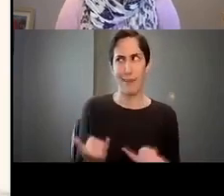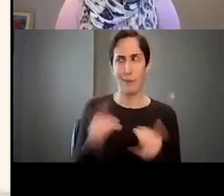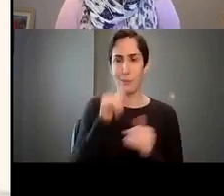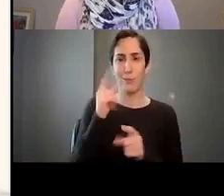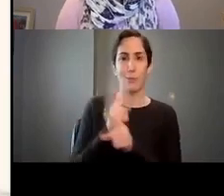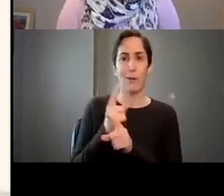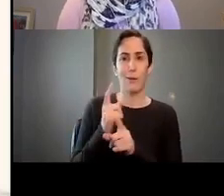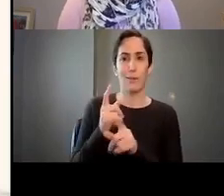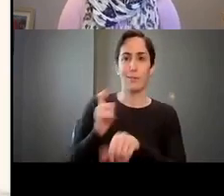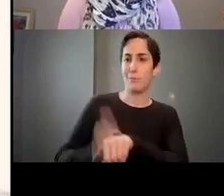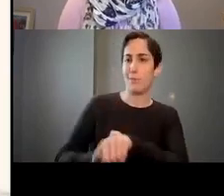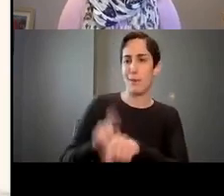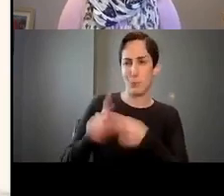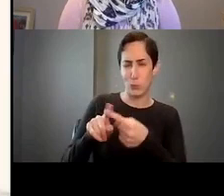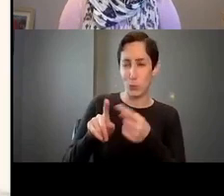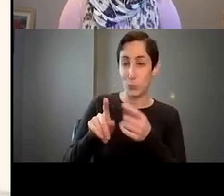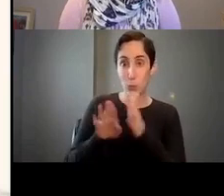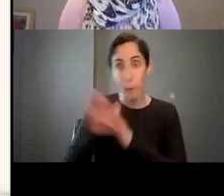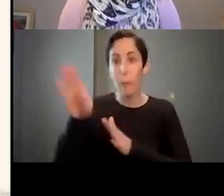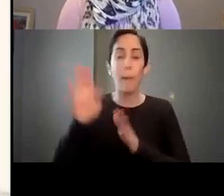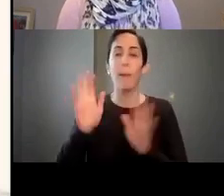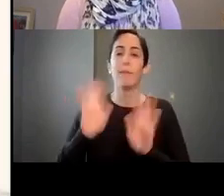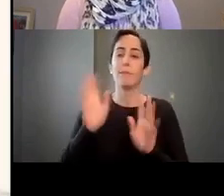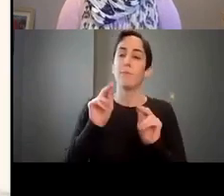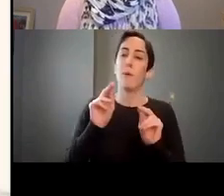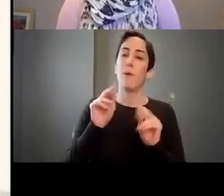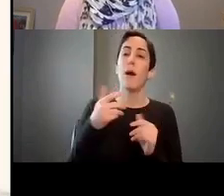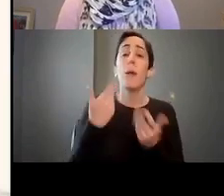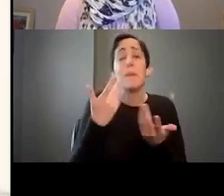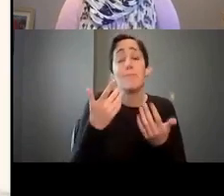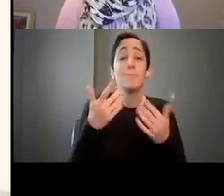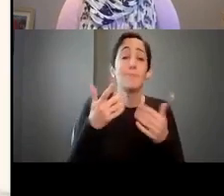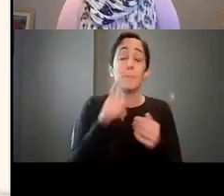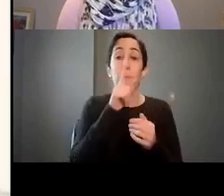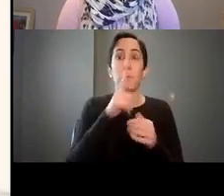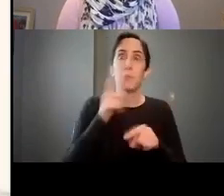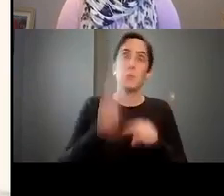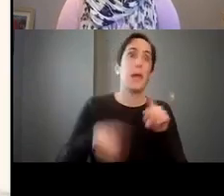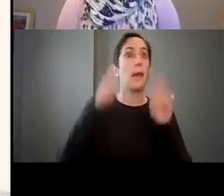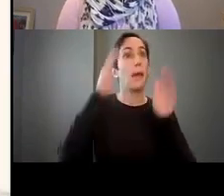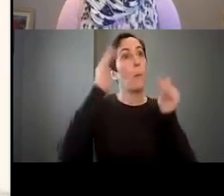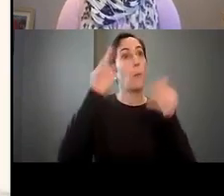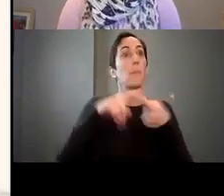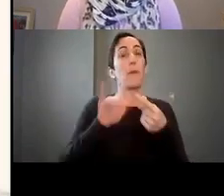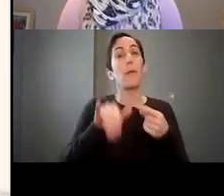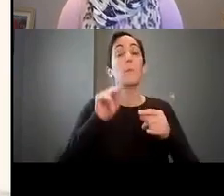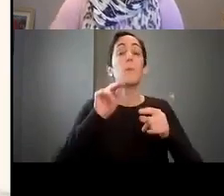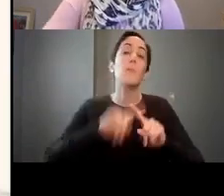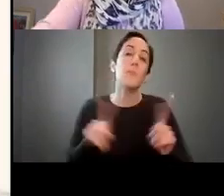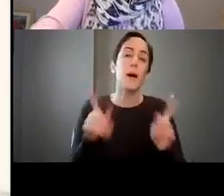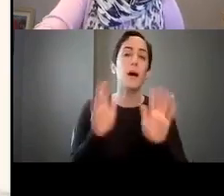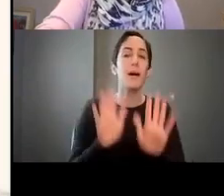to set expectations in a reasonable way not to hope. Not to not hope rather, but and perhaps to have some grace around to set expectations in a reasonable way what is still in process and/or being and perhaps to have some grace around